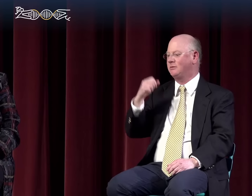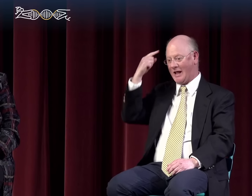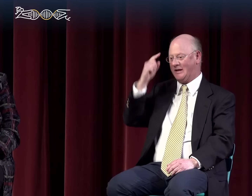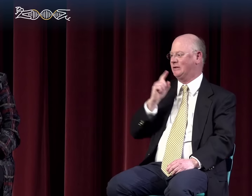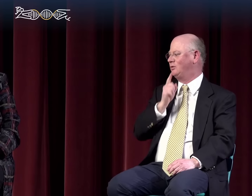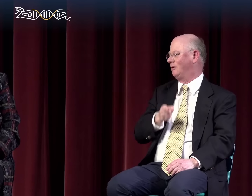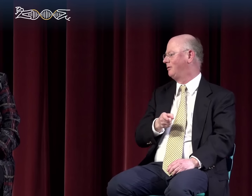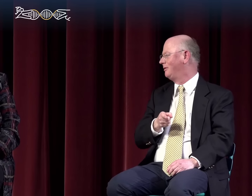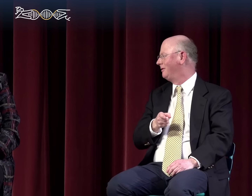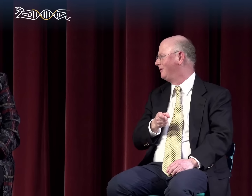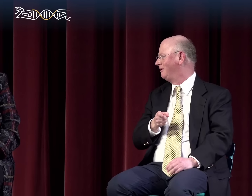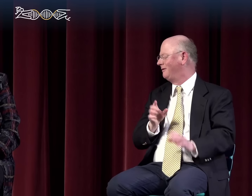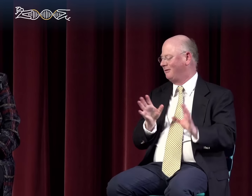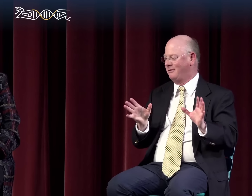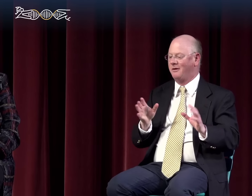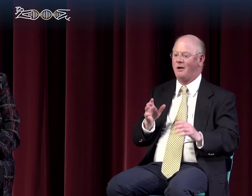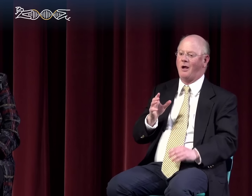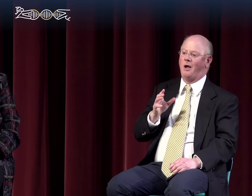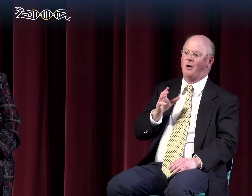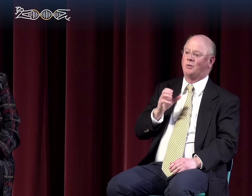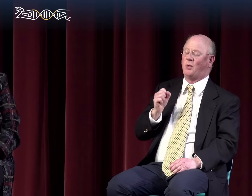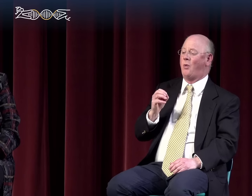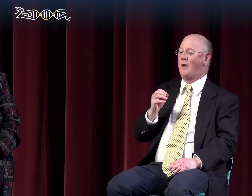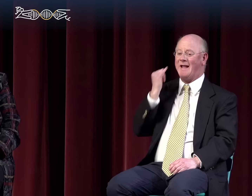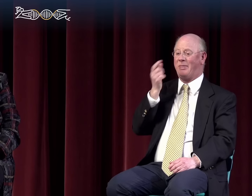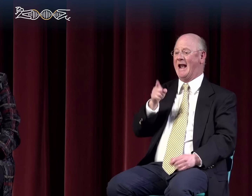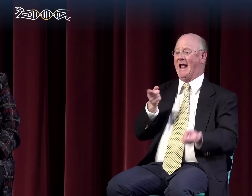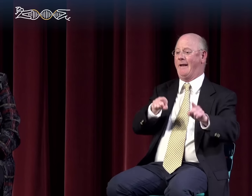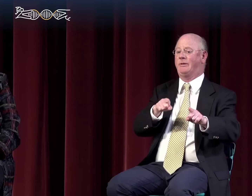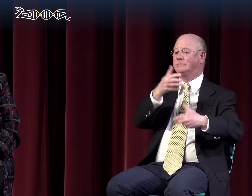It's real. It is here.